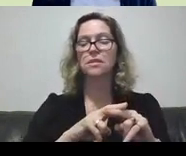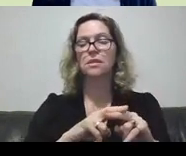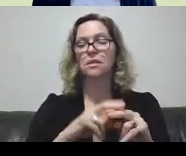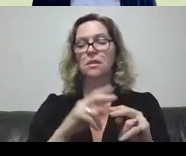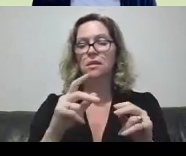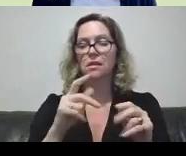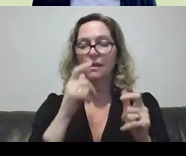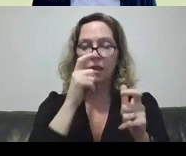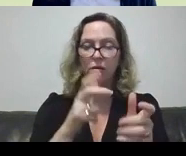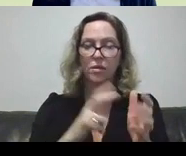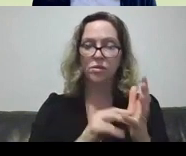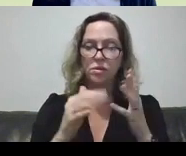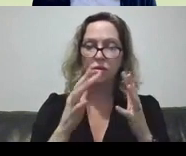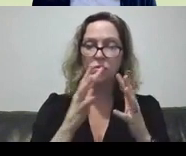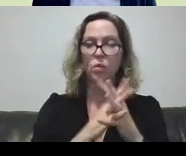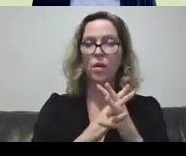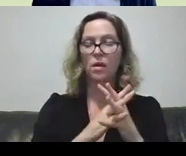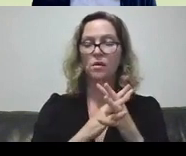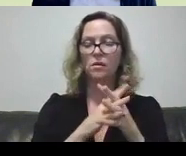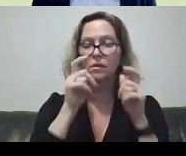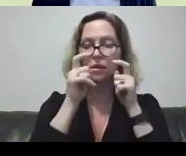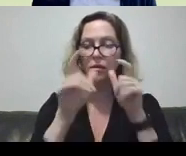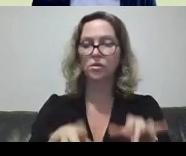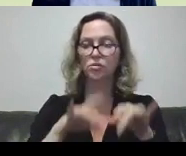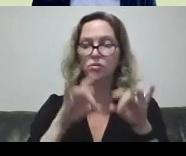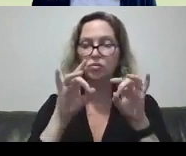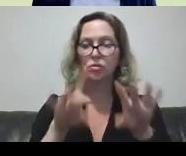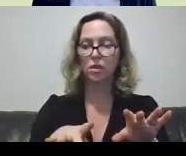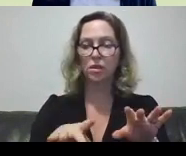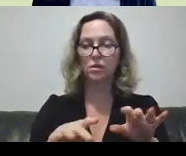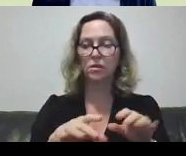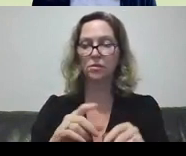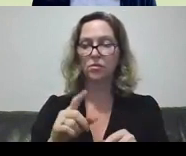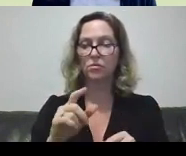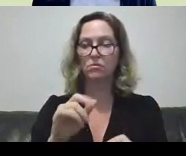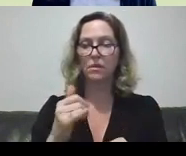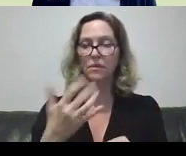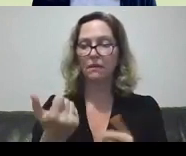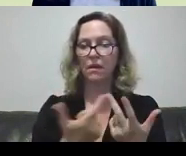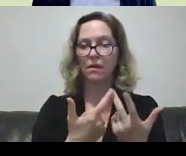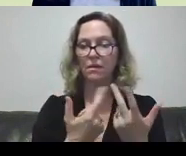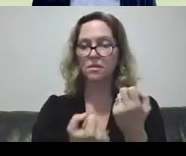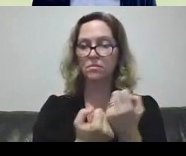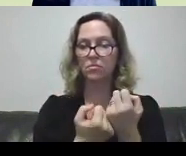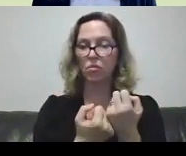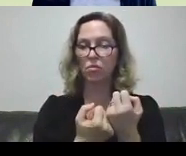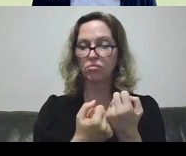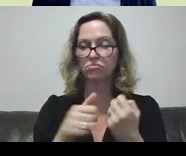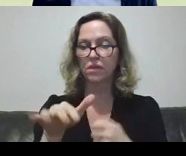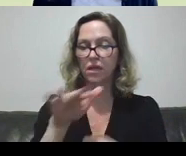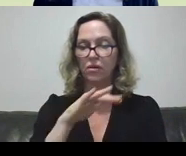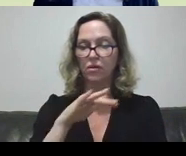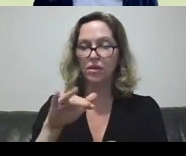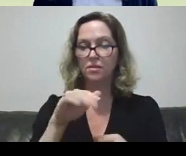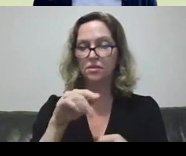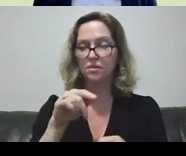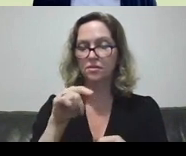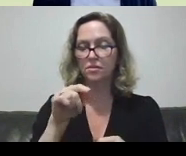Australia, maybe particular support groups in your area and capacity building organisations so you can build your knowledge